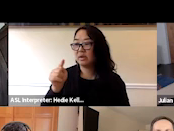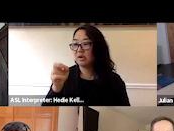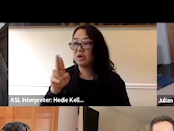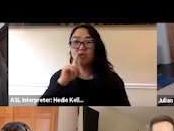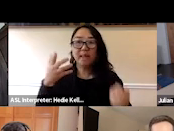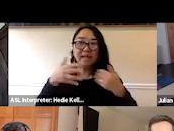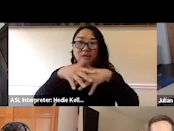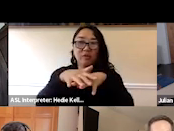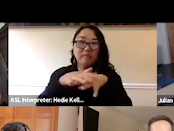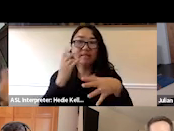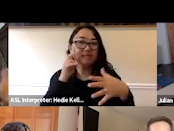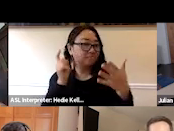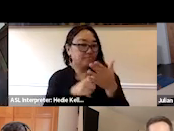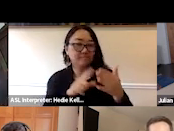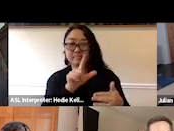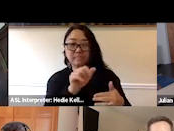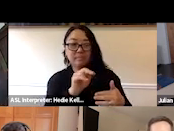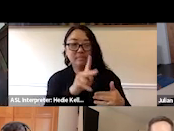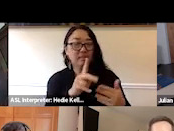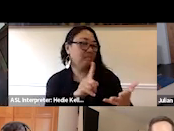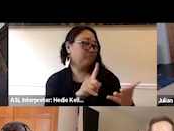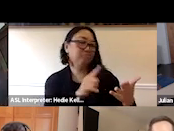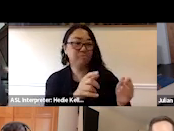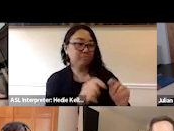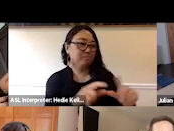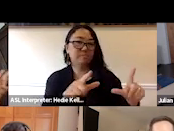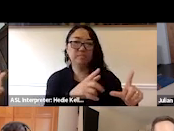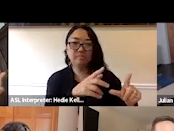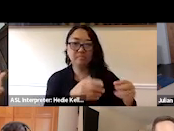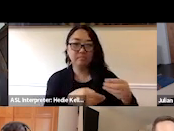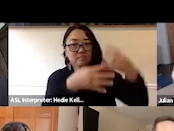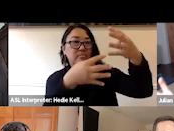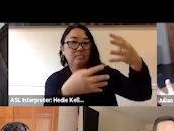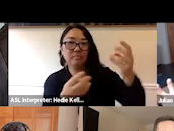The link is there, you can click on it and kind of like directly or even Facebook.